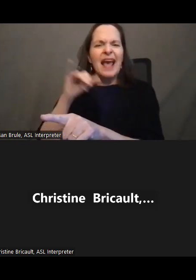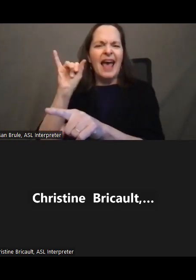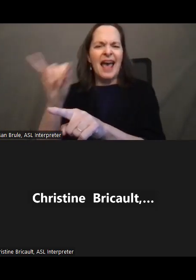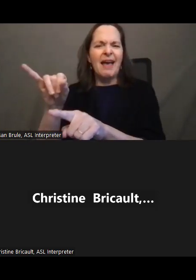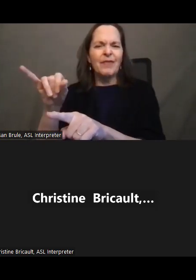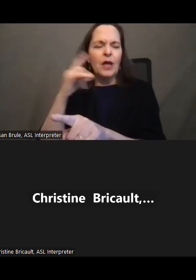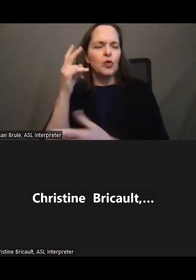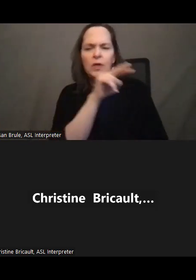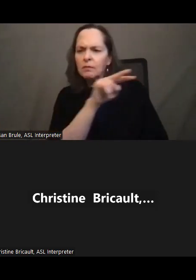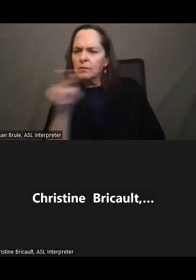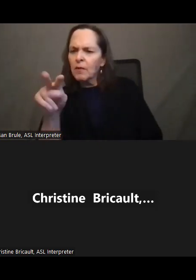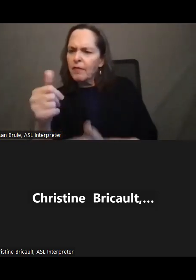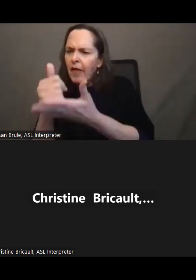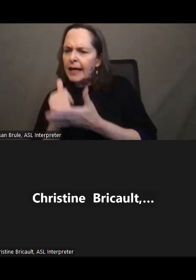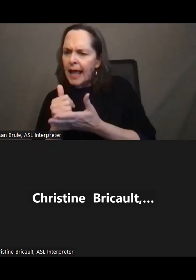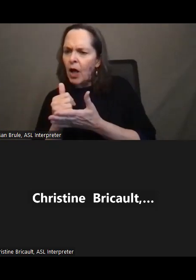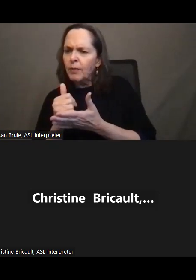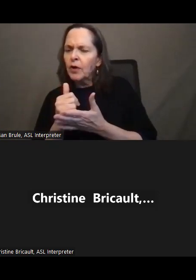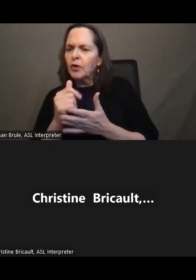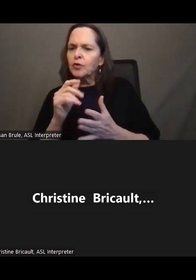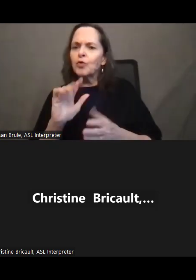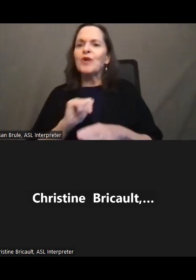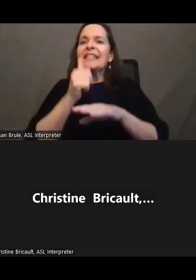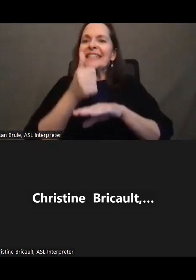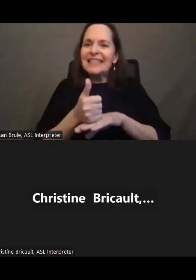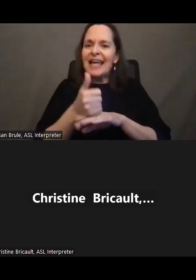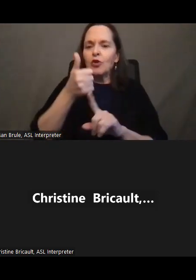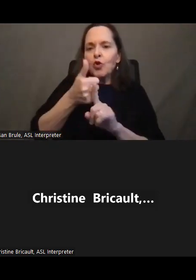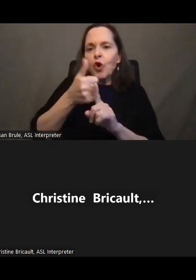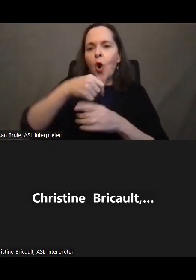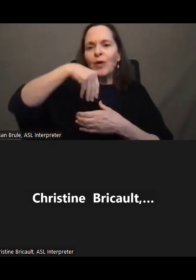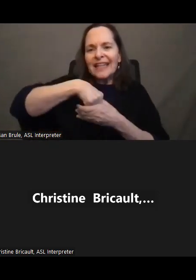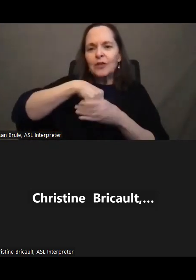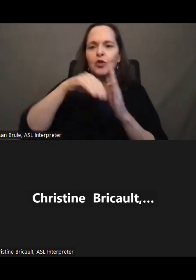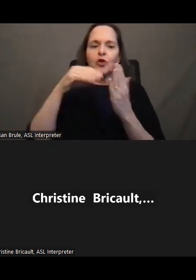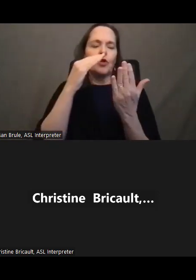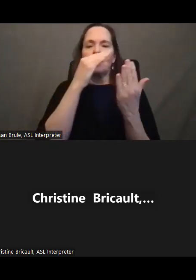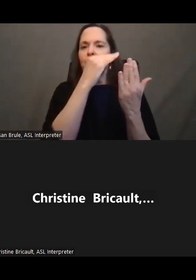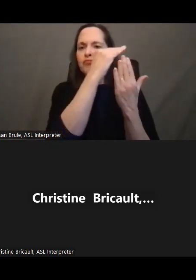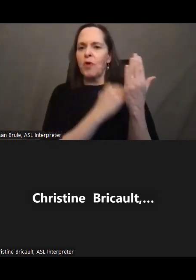So as we're wrapping up Title I, I want to do a couple of scenarios.